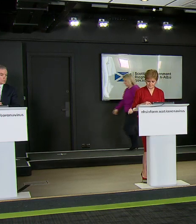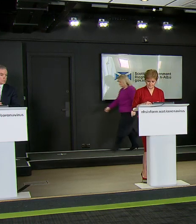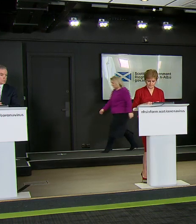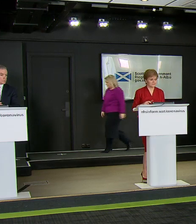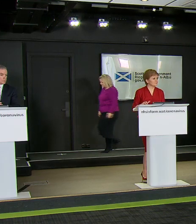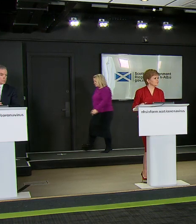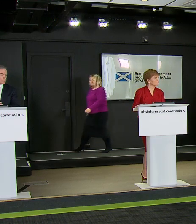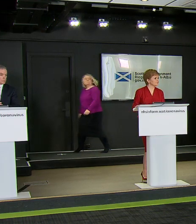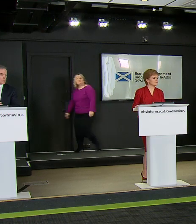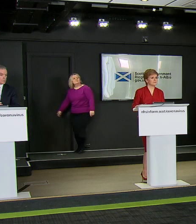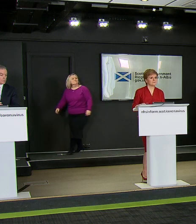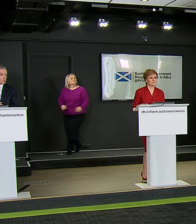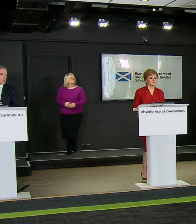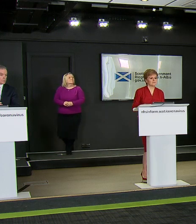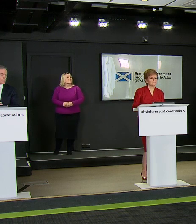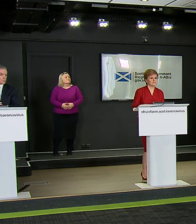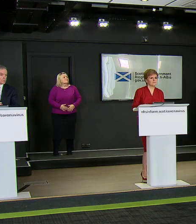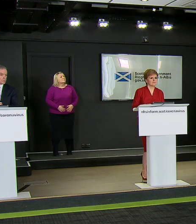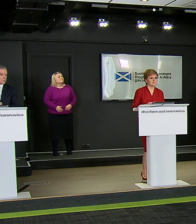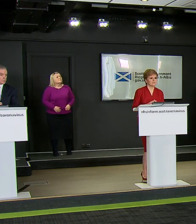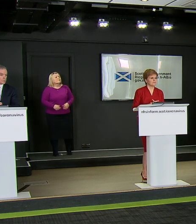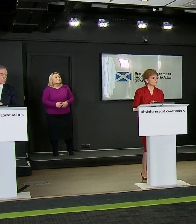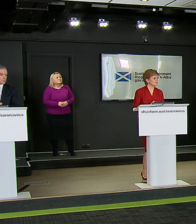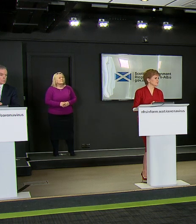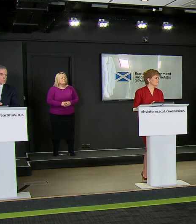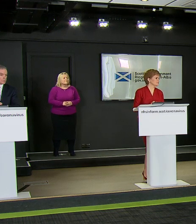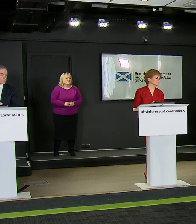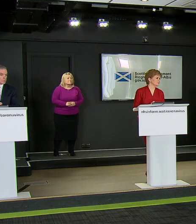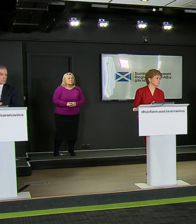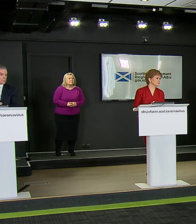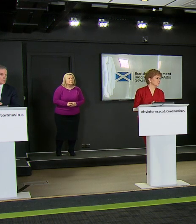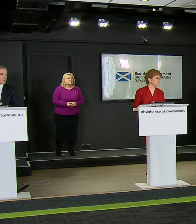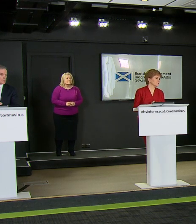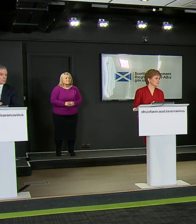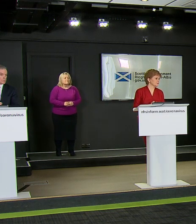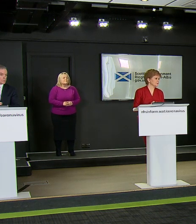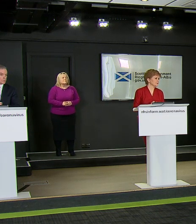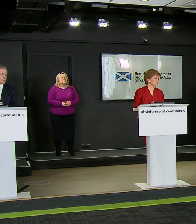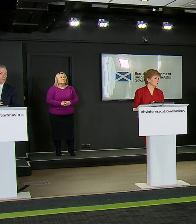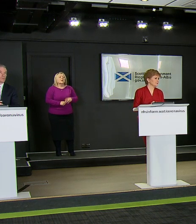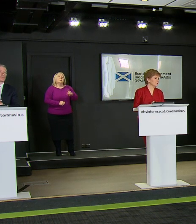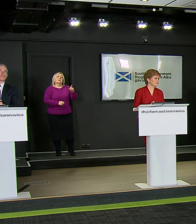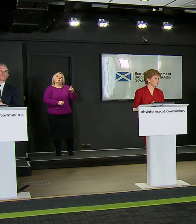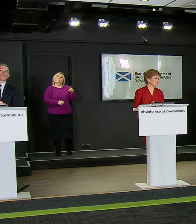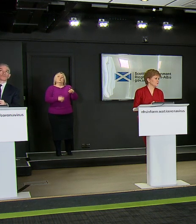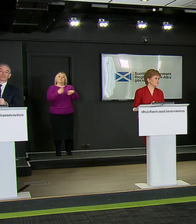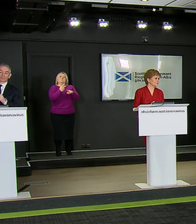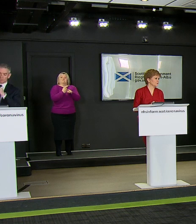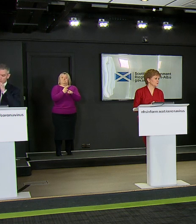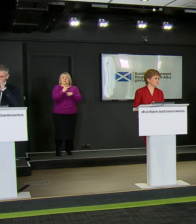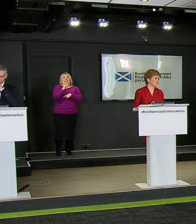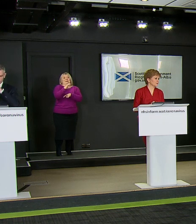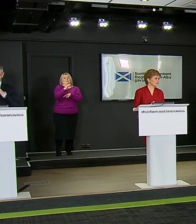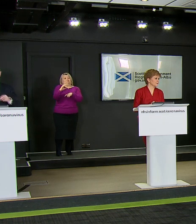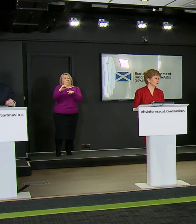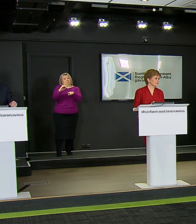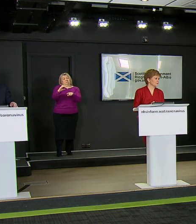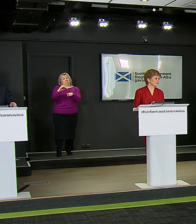I just wanted to ask on Dr Calderwood. Will she receive any sort of payoff after departing